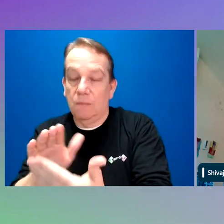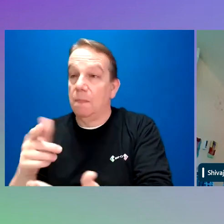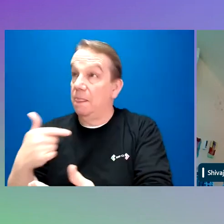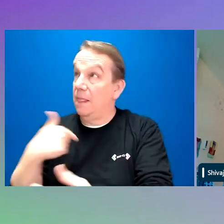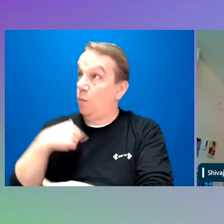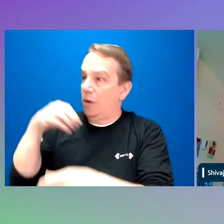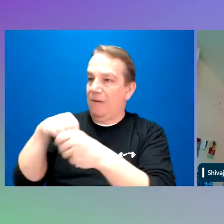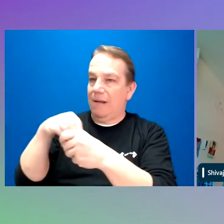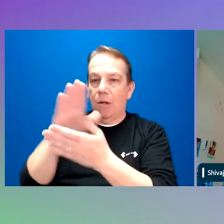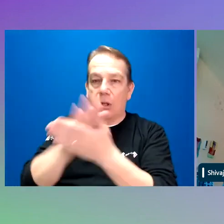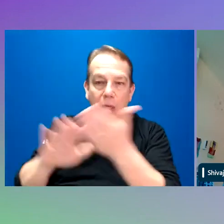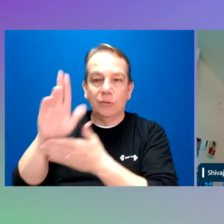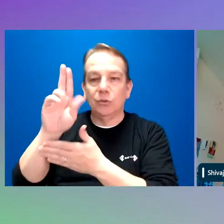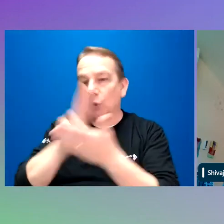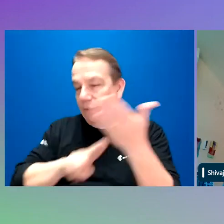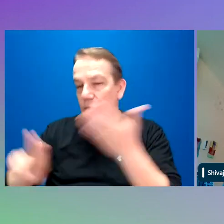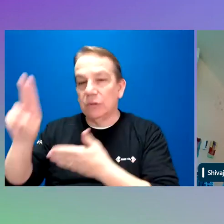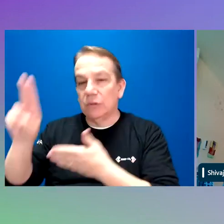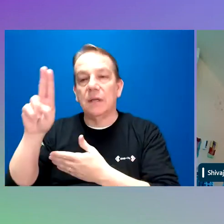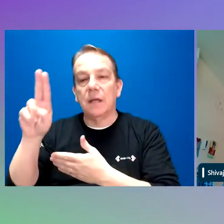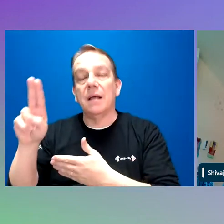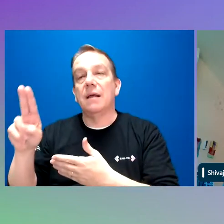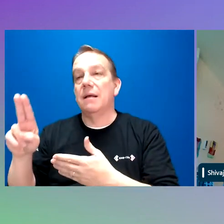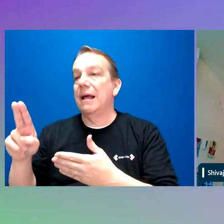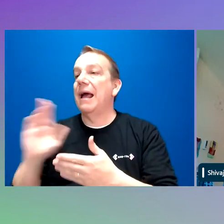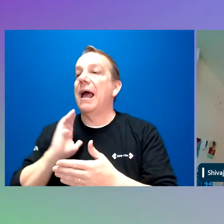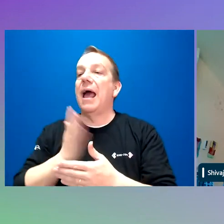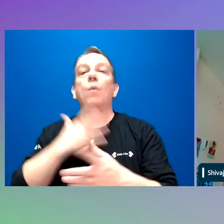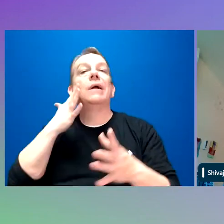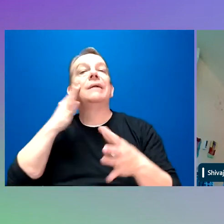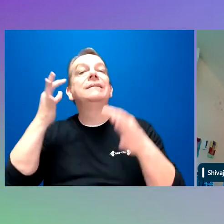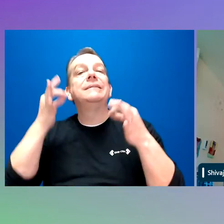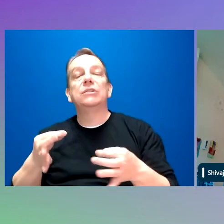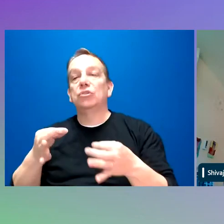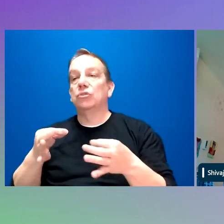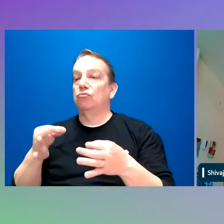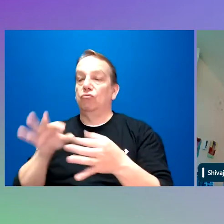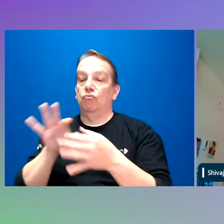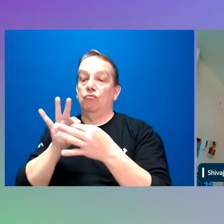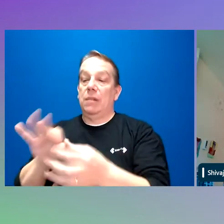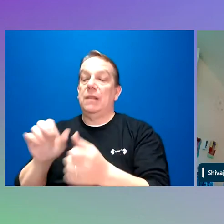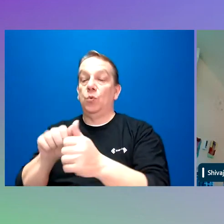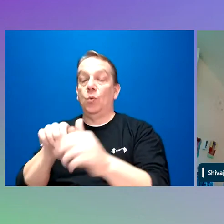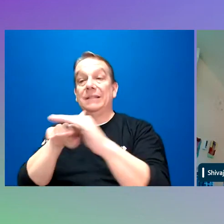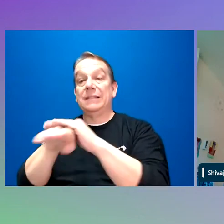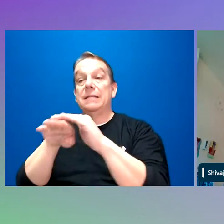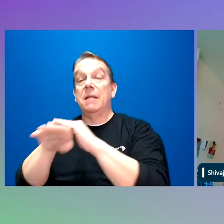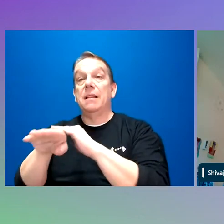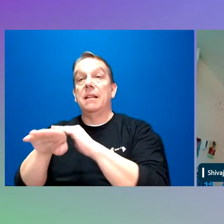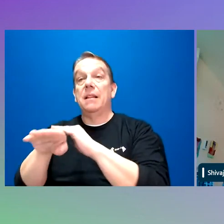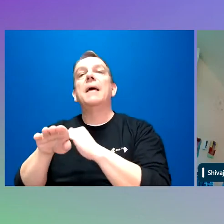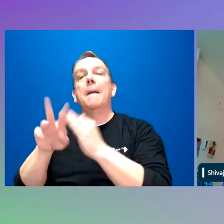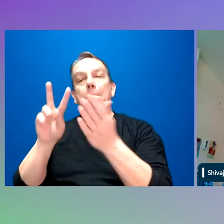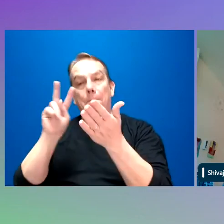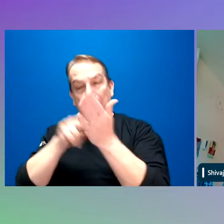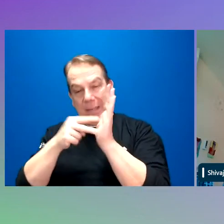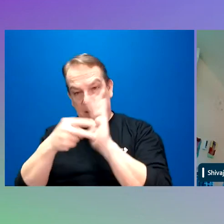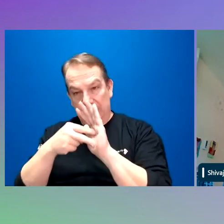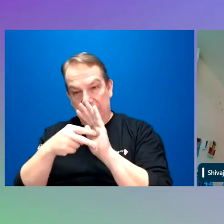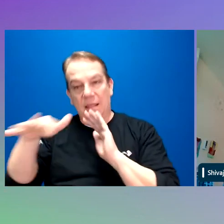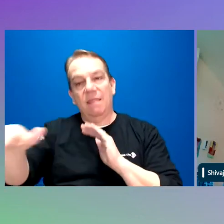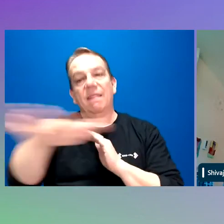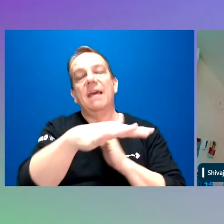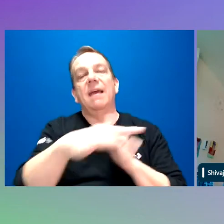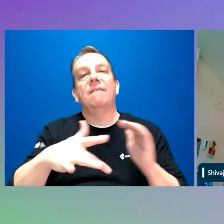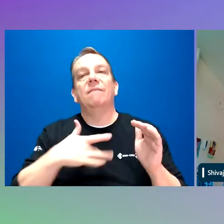We need to make, um, um, college